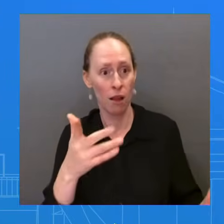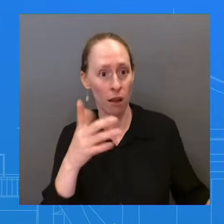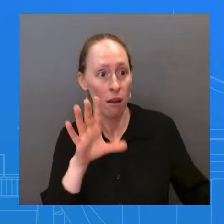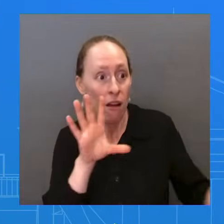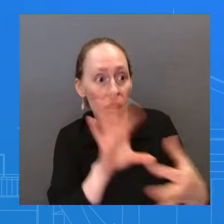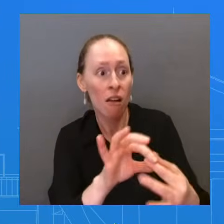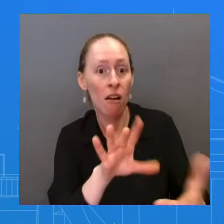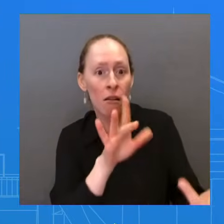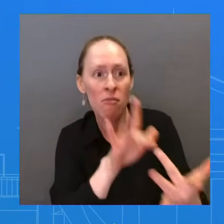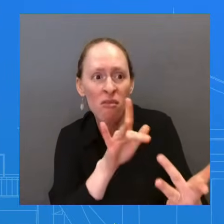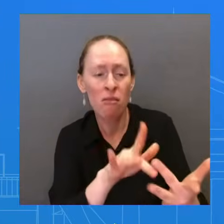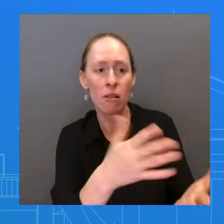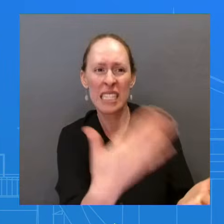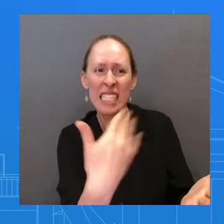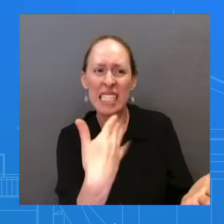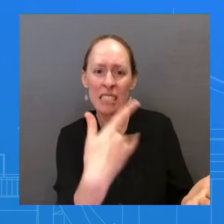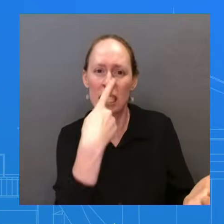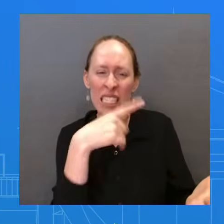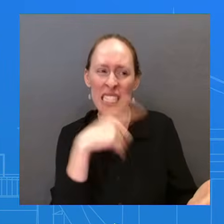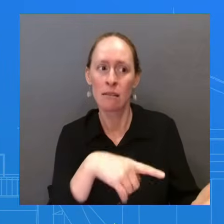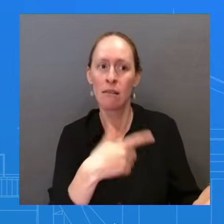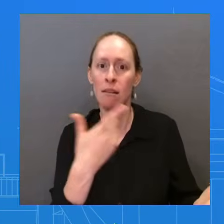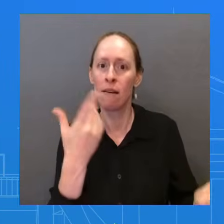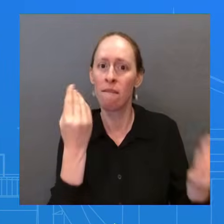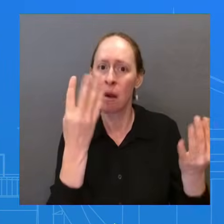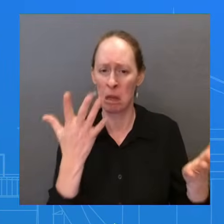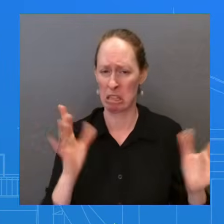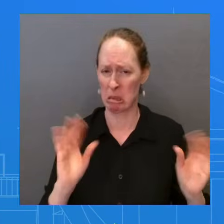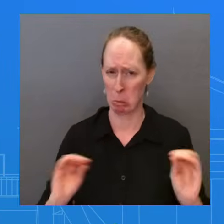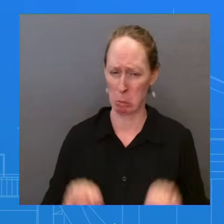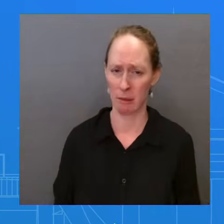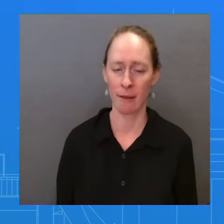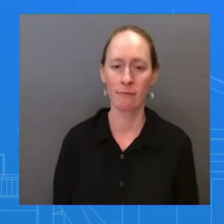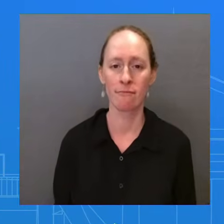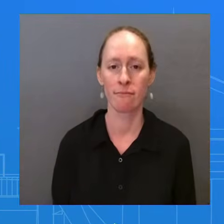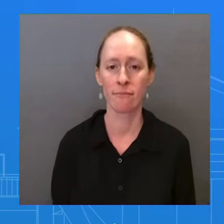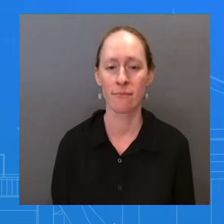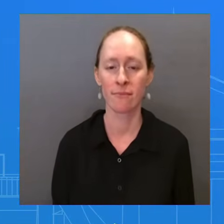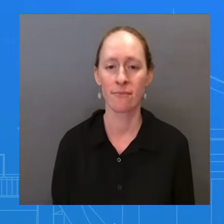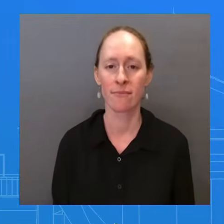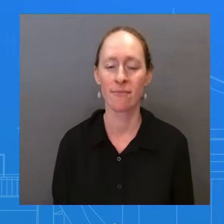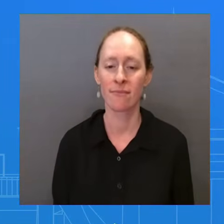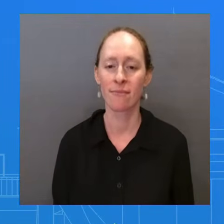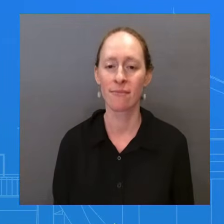We've long said that we know our two economies are interconnected and linked.